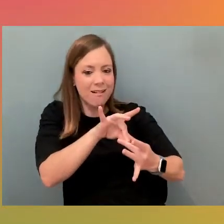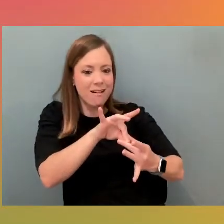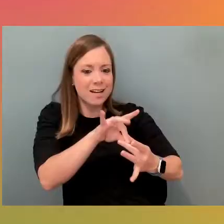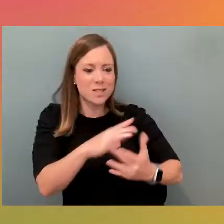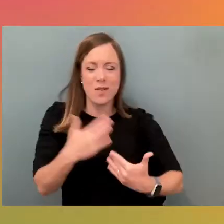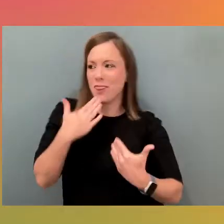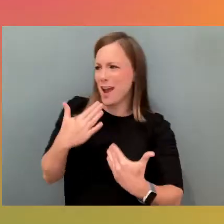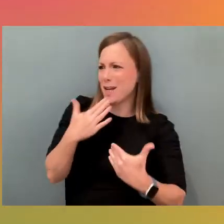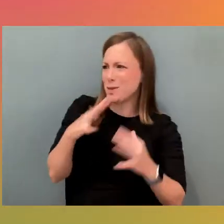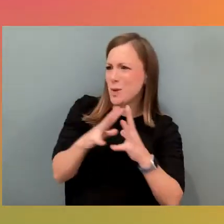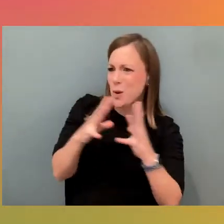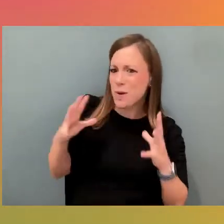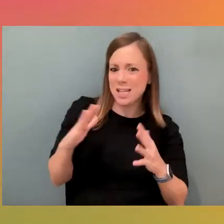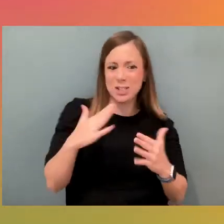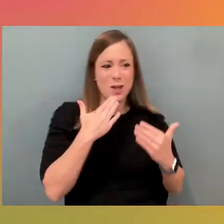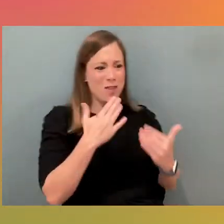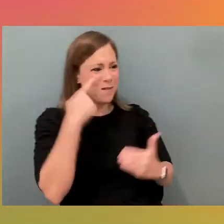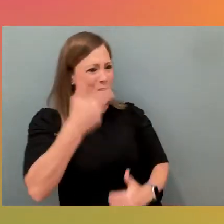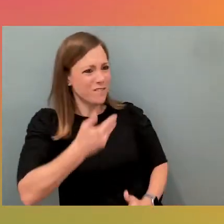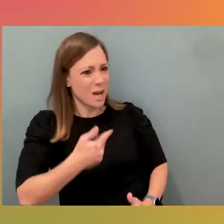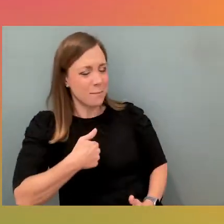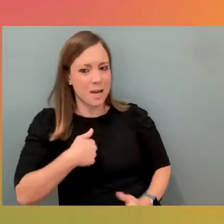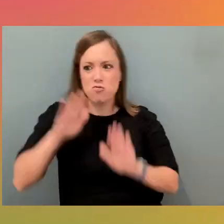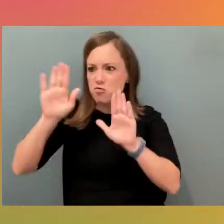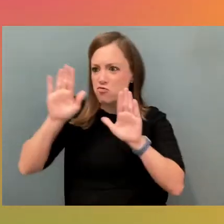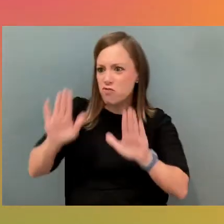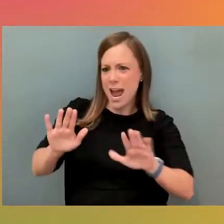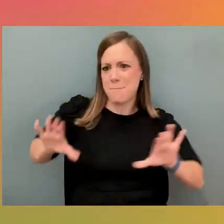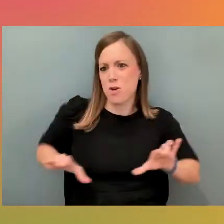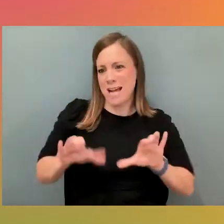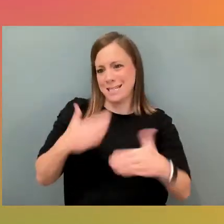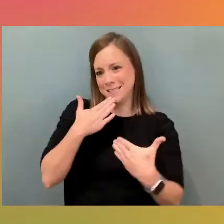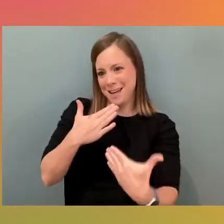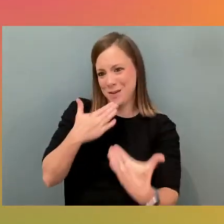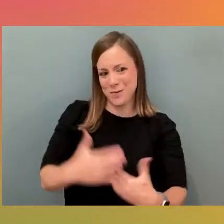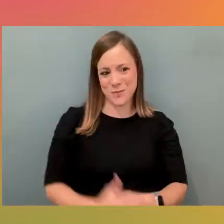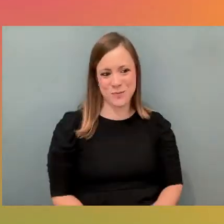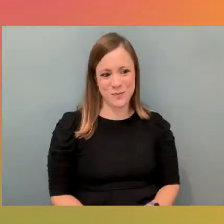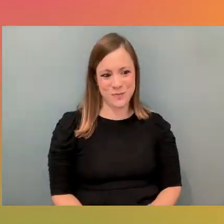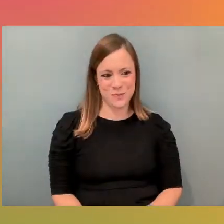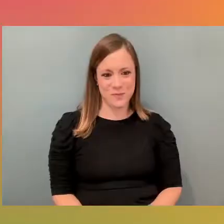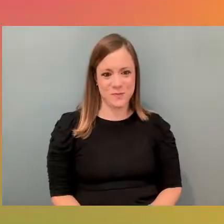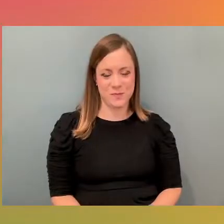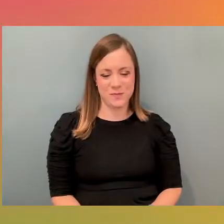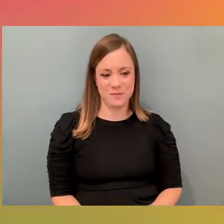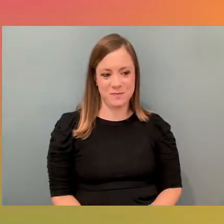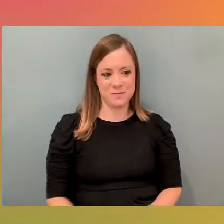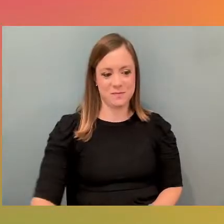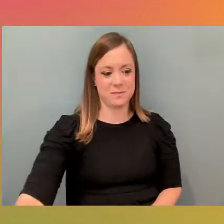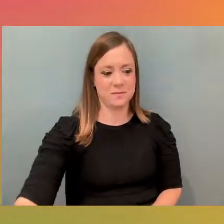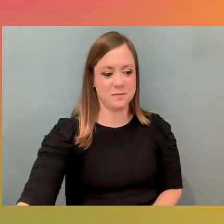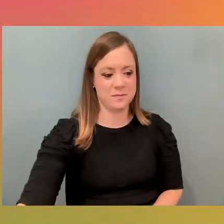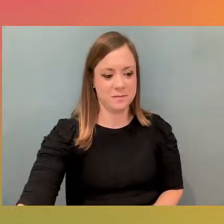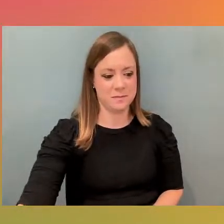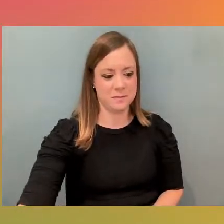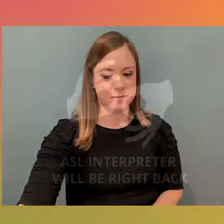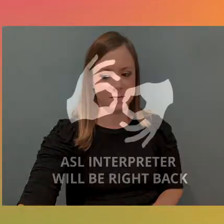THANK YOU SO MUCH. THANK YOU FOR HAVING ME HERE. YES, IT WAS GREAT. THANKS FOR PUTTING THIS TOGETHER.